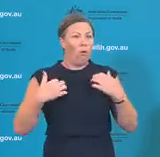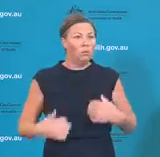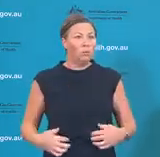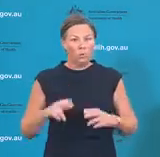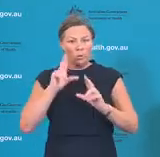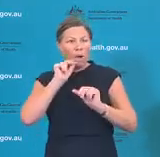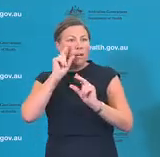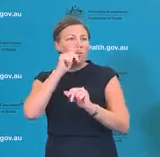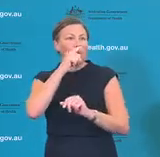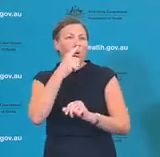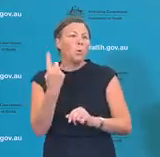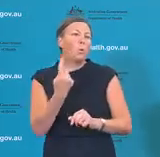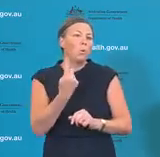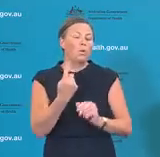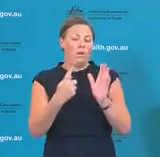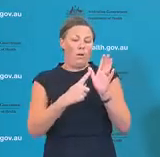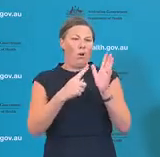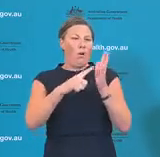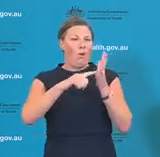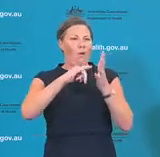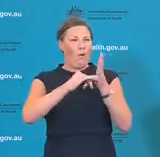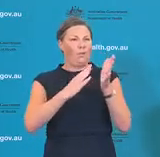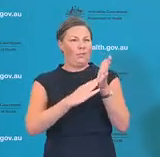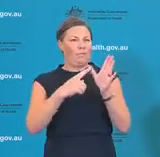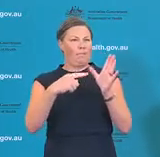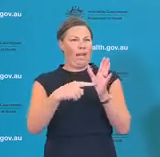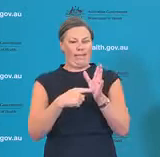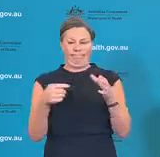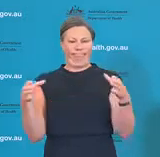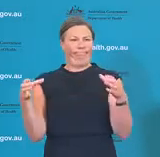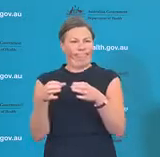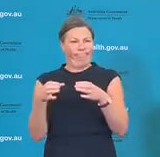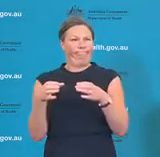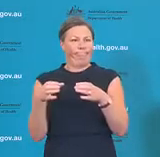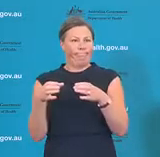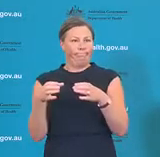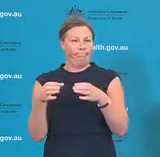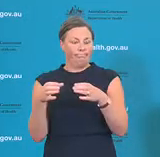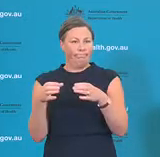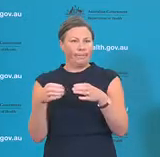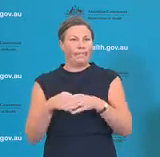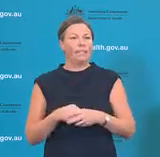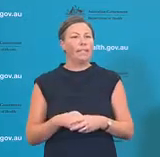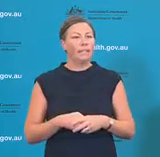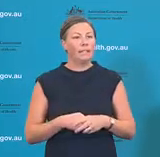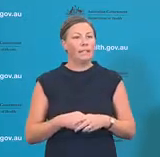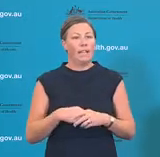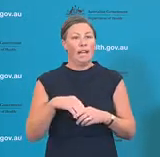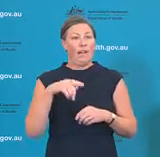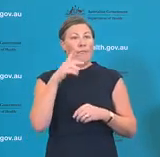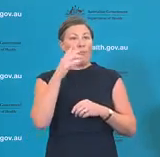deployable capability, it's led from from the Northern Territory on behalf of